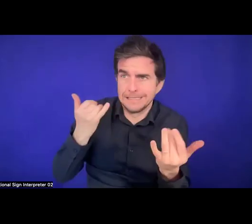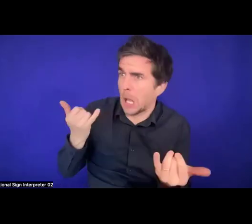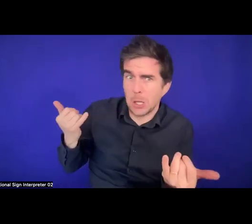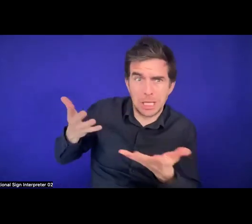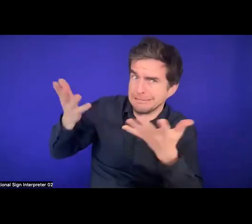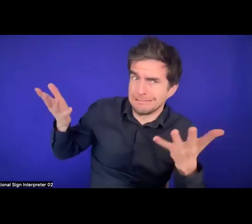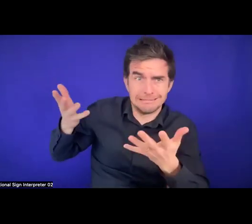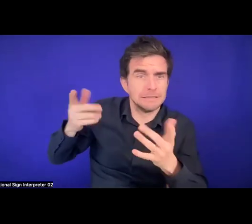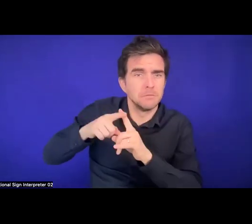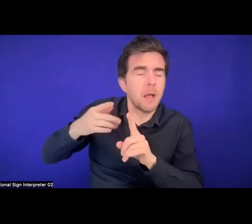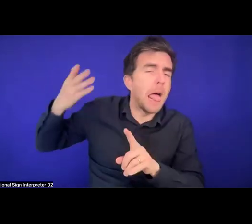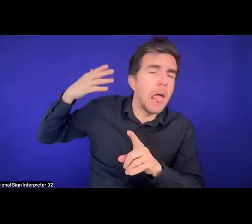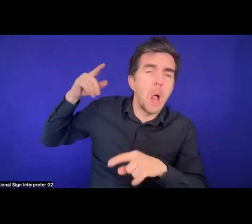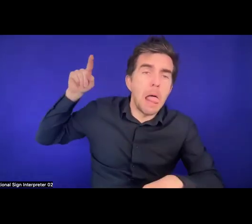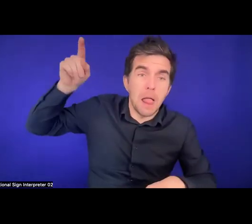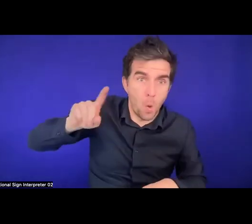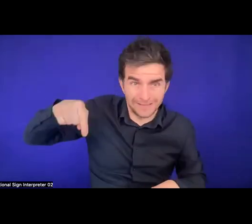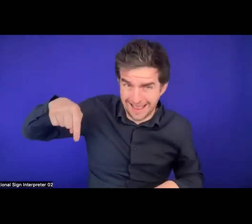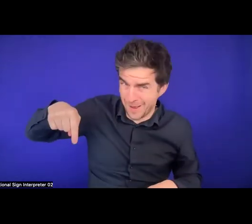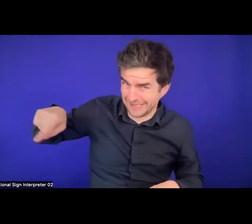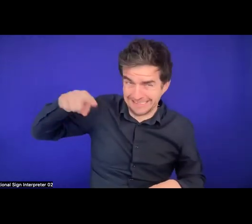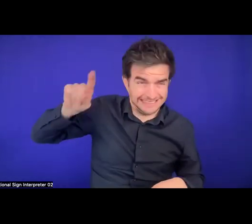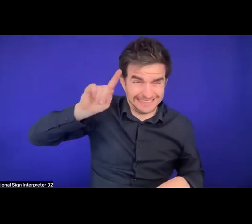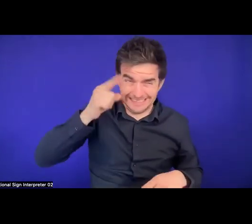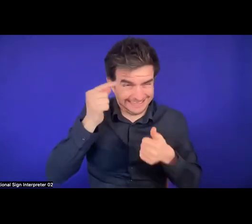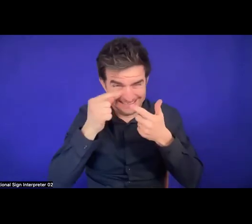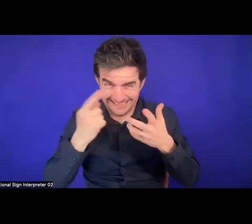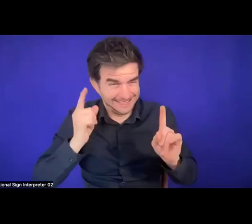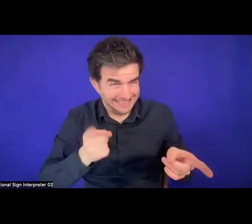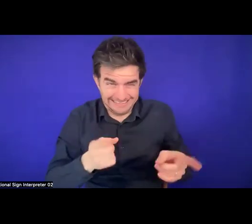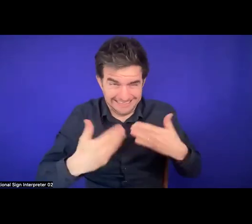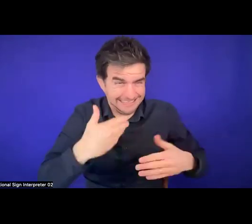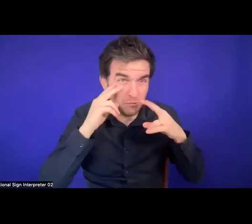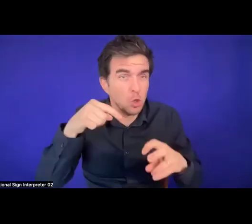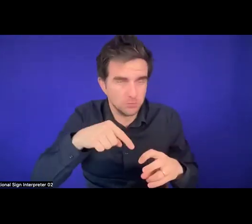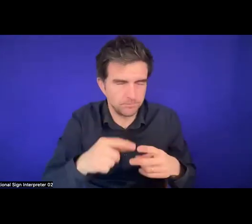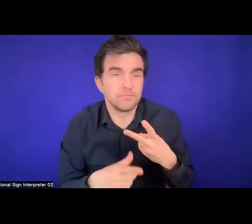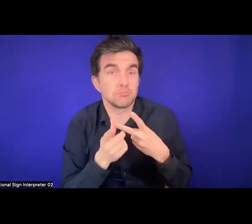with a brief outline of your project so they can assess the feed as well. Make sure